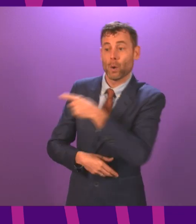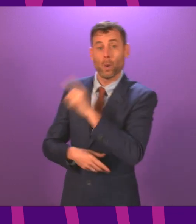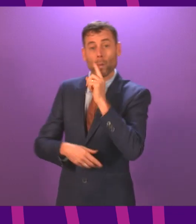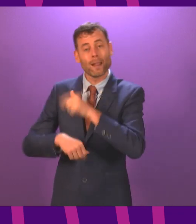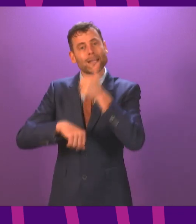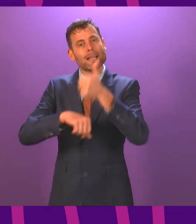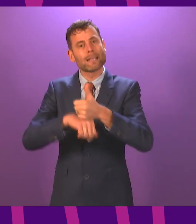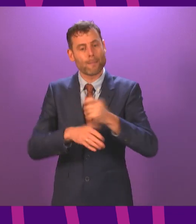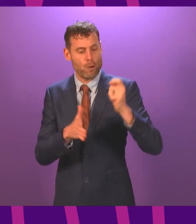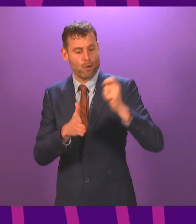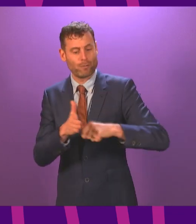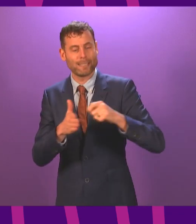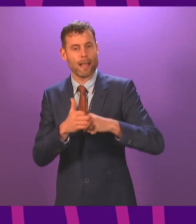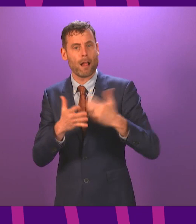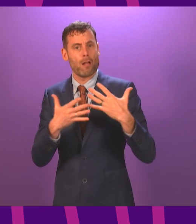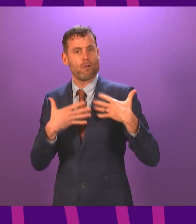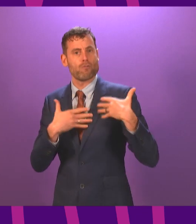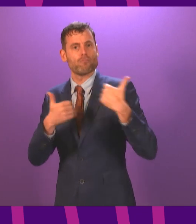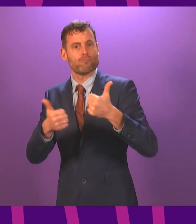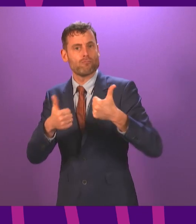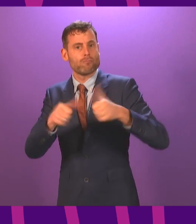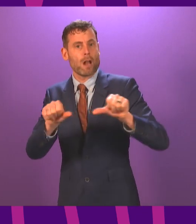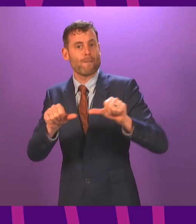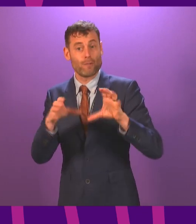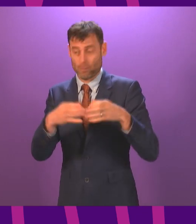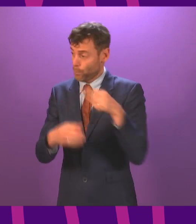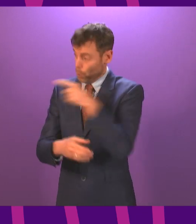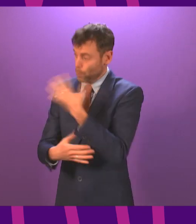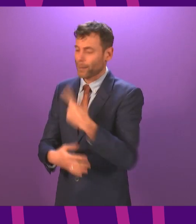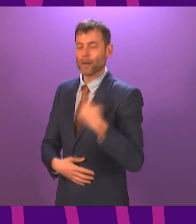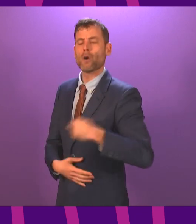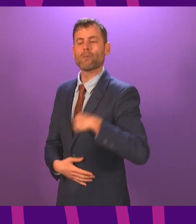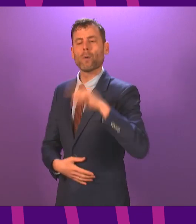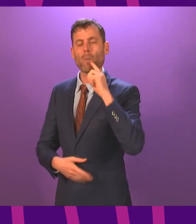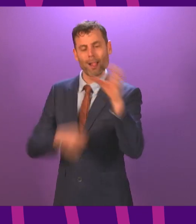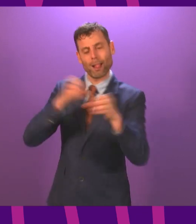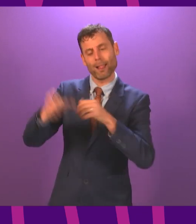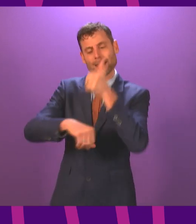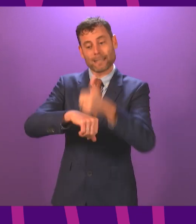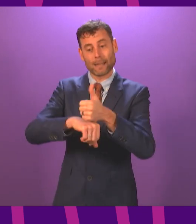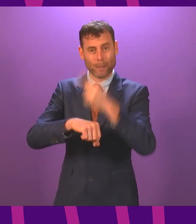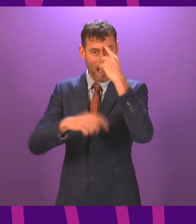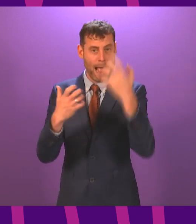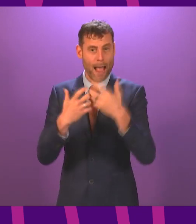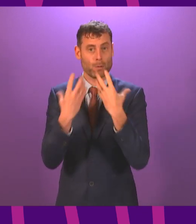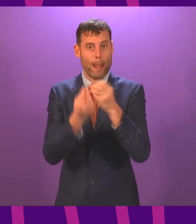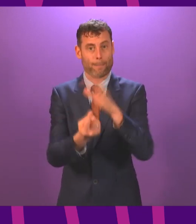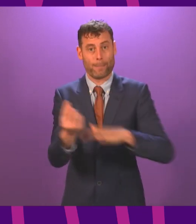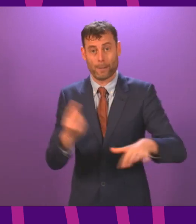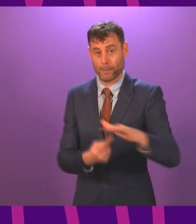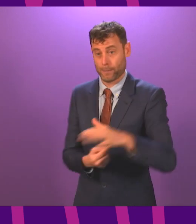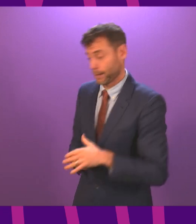retail recovery group that it has been promising to set up for months to try to save what is left of our high streets?